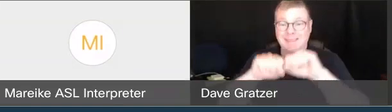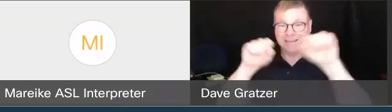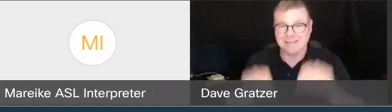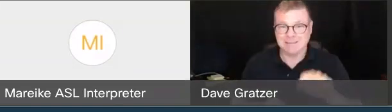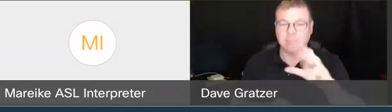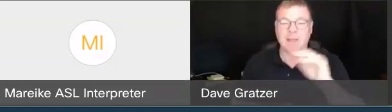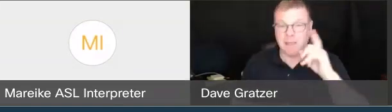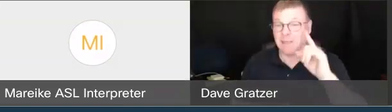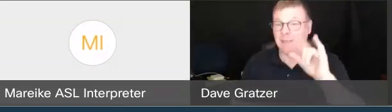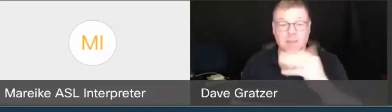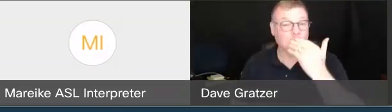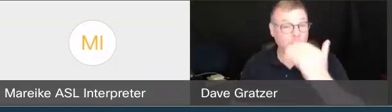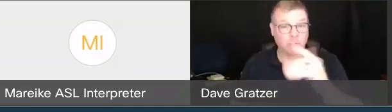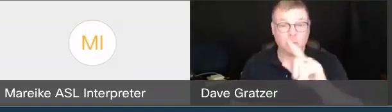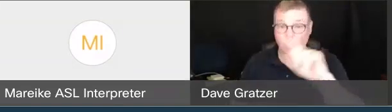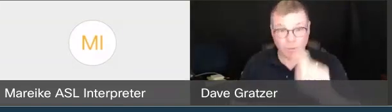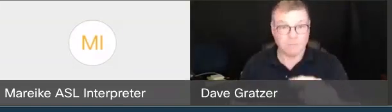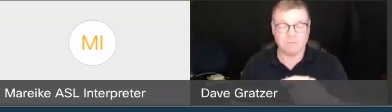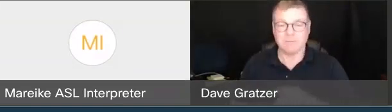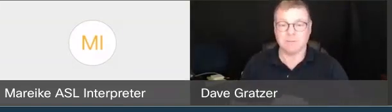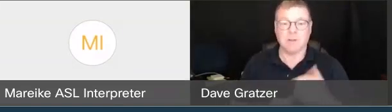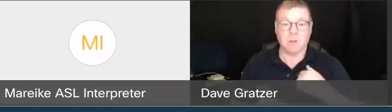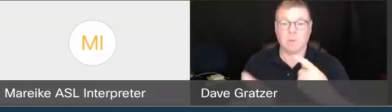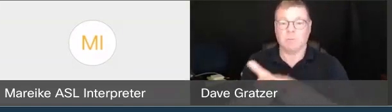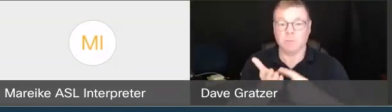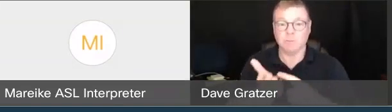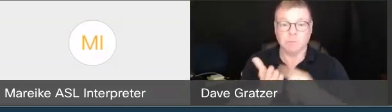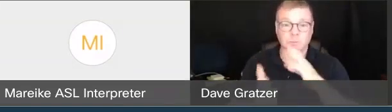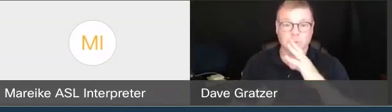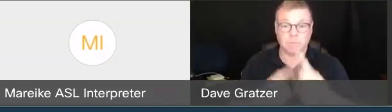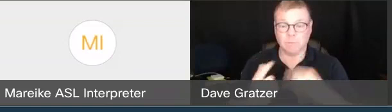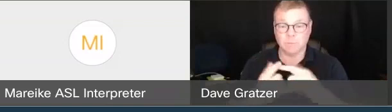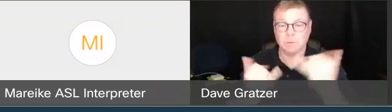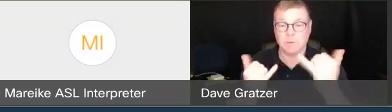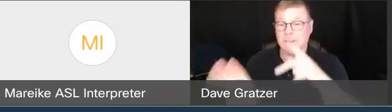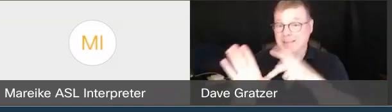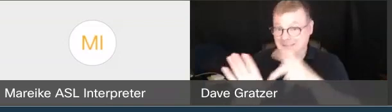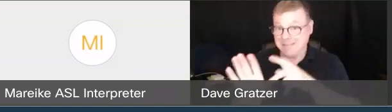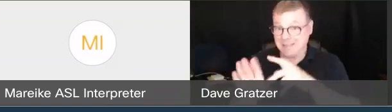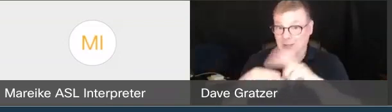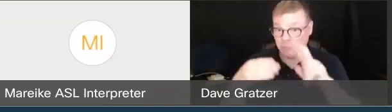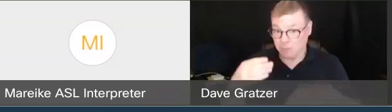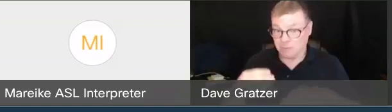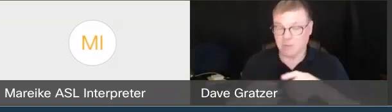a really good question we've talked today about, psychiatric outcomes, criminal justice outcomes,